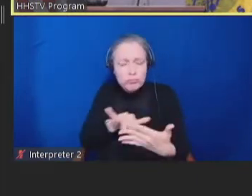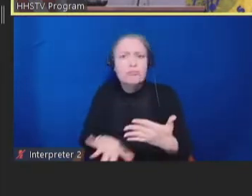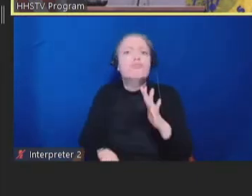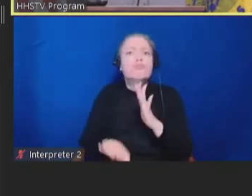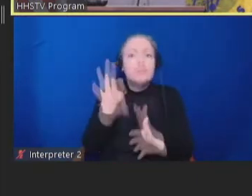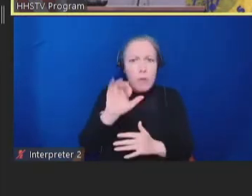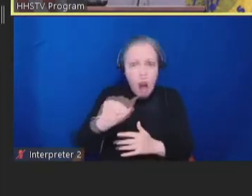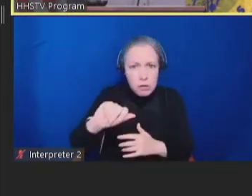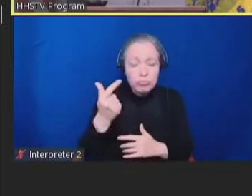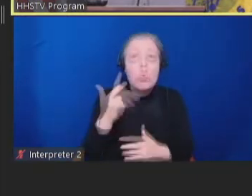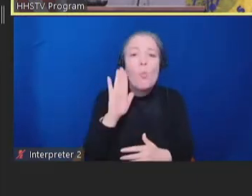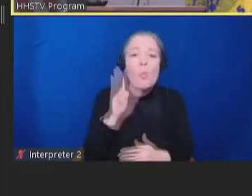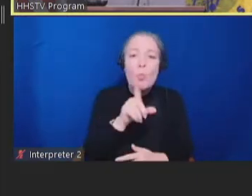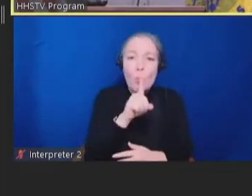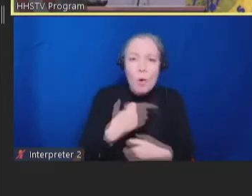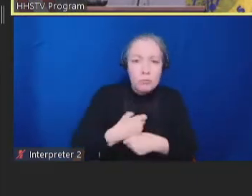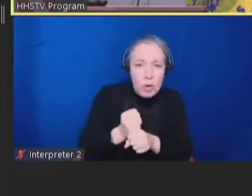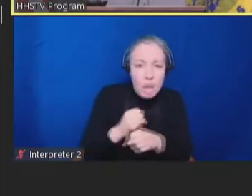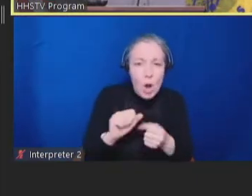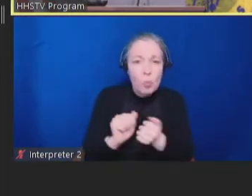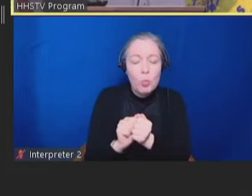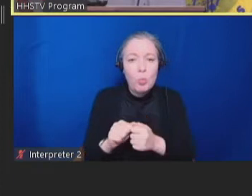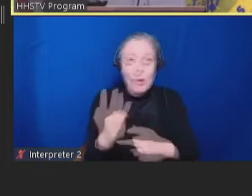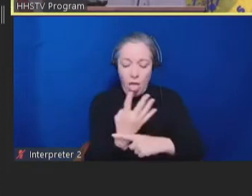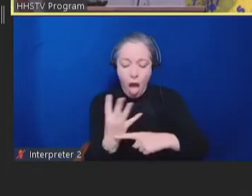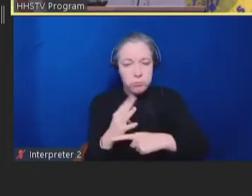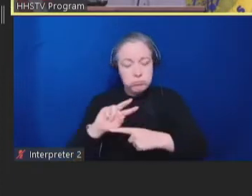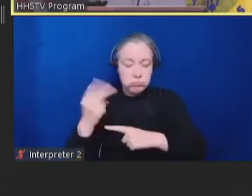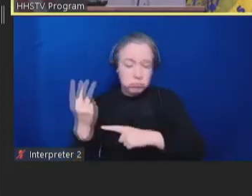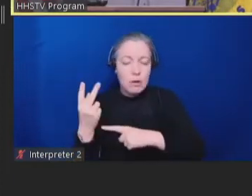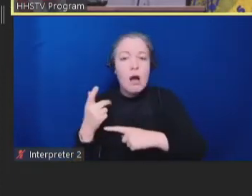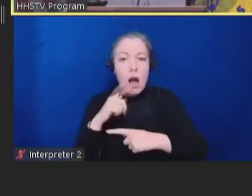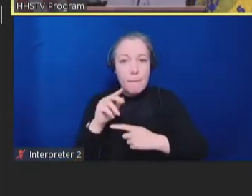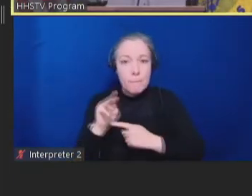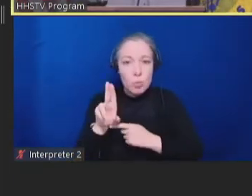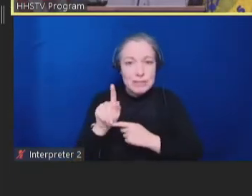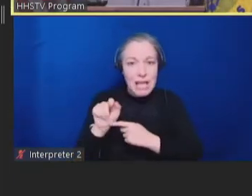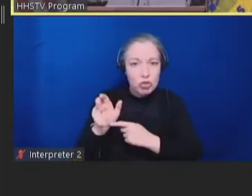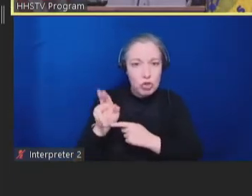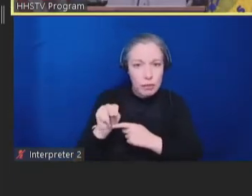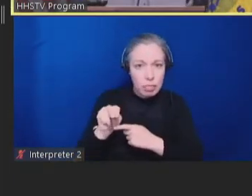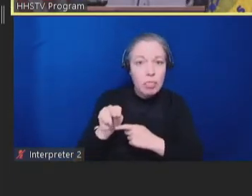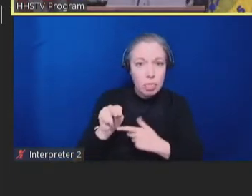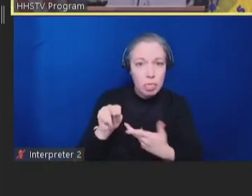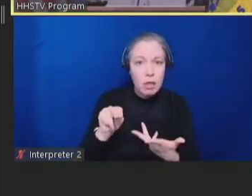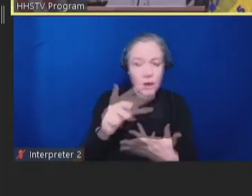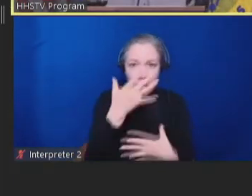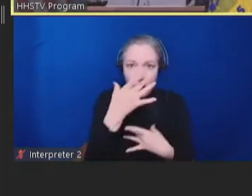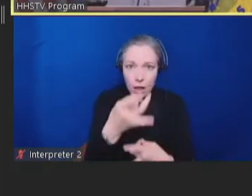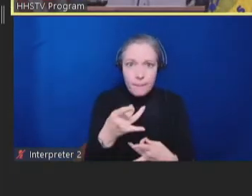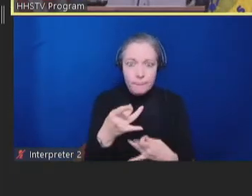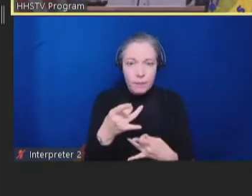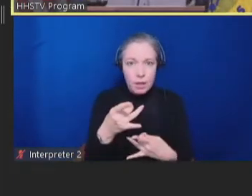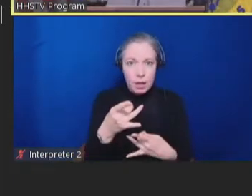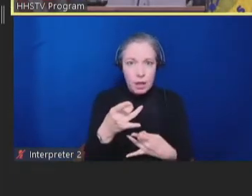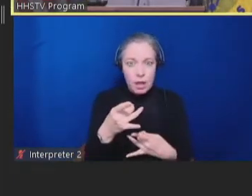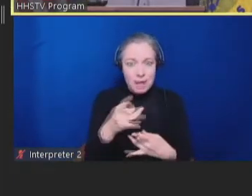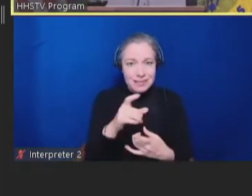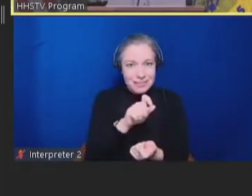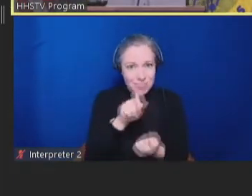generated in mutations that were, interestingly, individual to every single patient's tumor